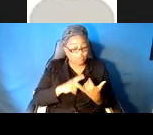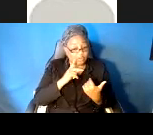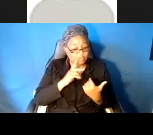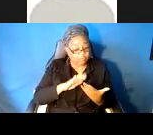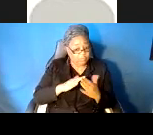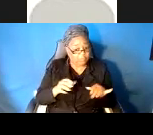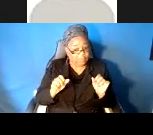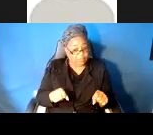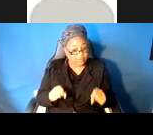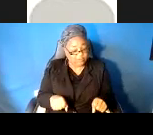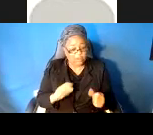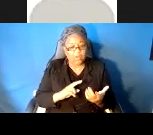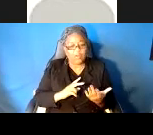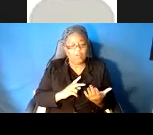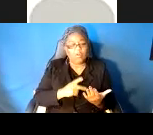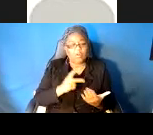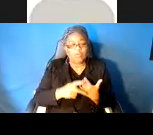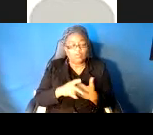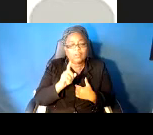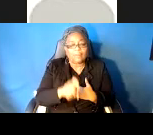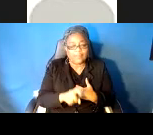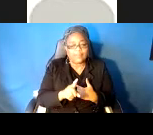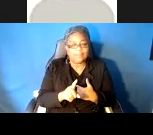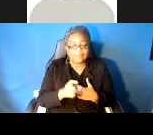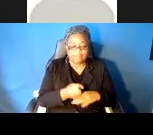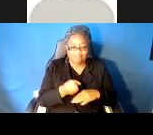this project must take place between December 22nd, 2021,